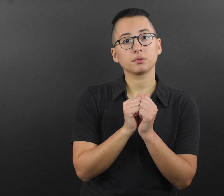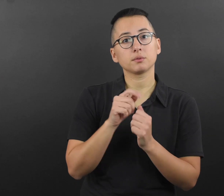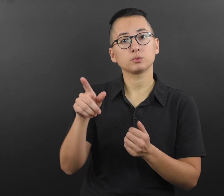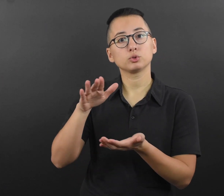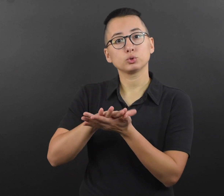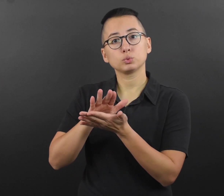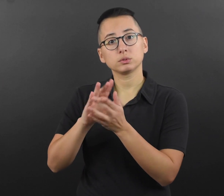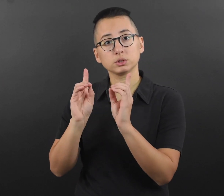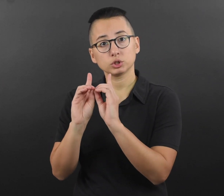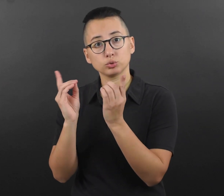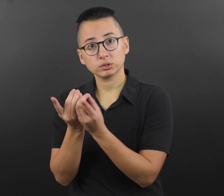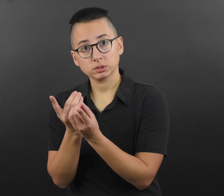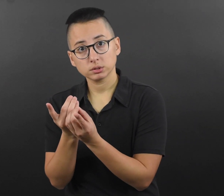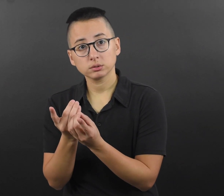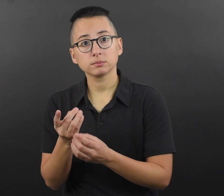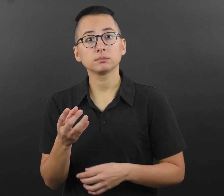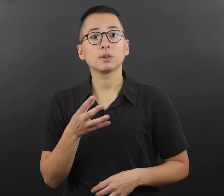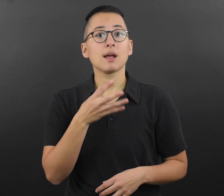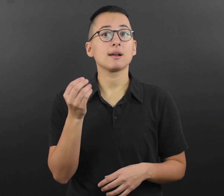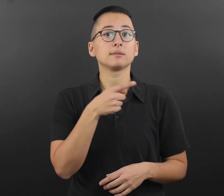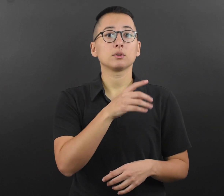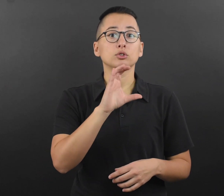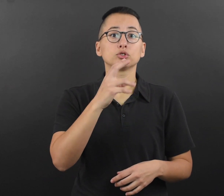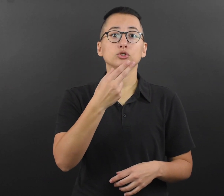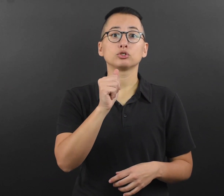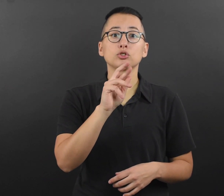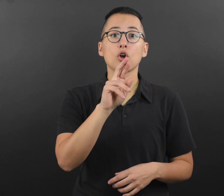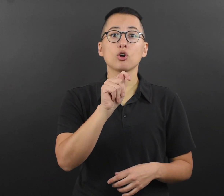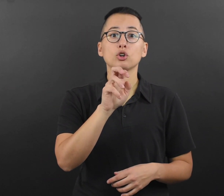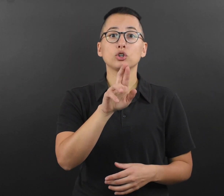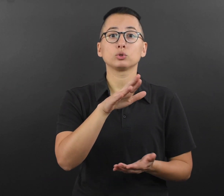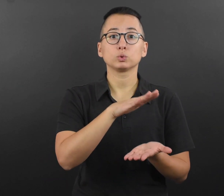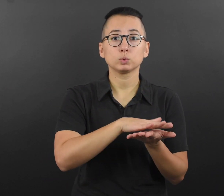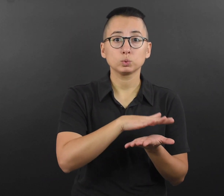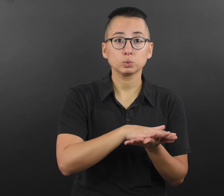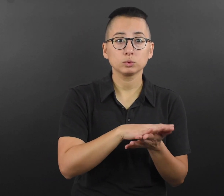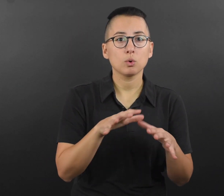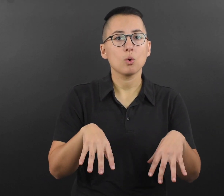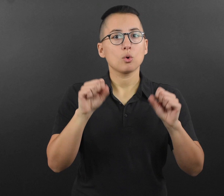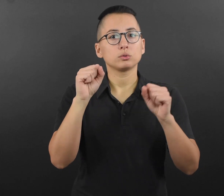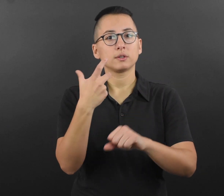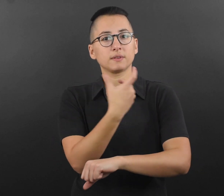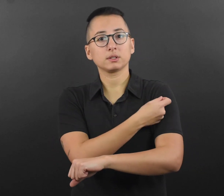and charter schools to host vaccination clinics in school buildings for children and families.